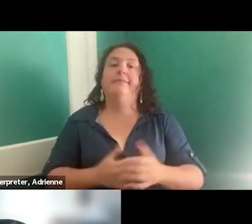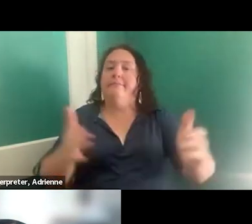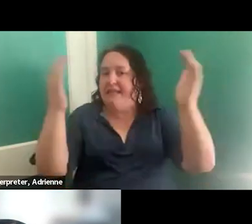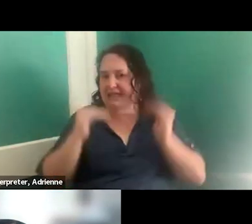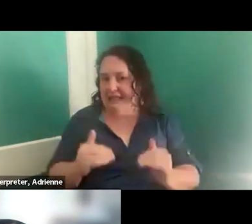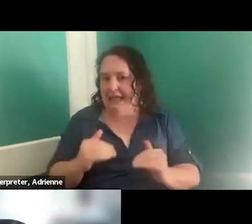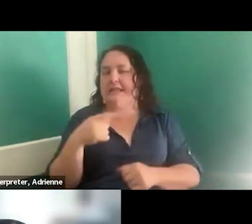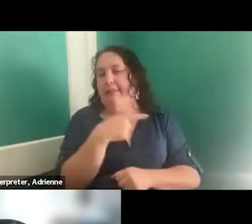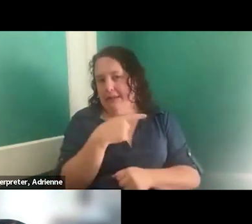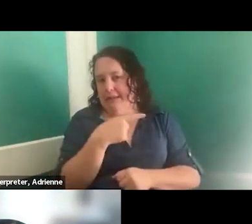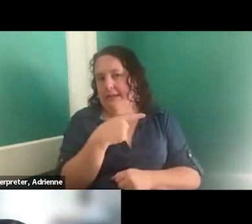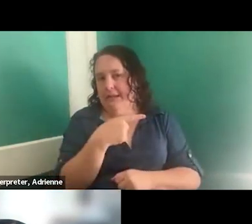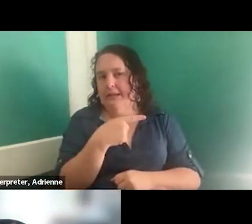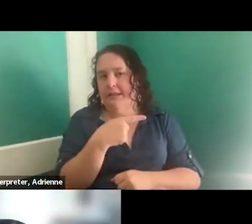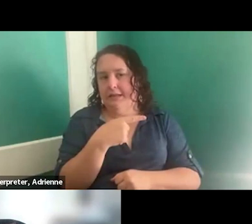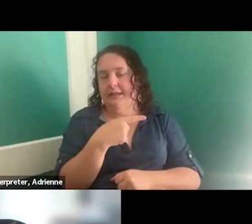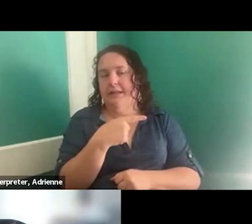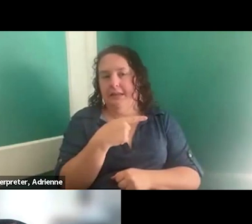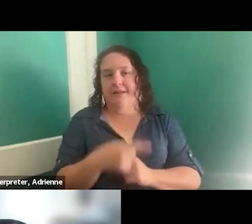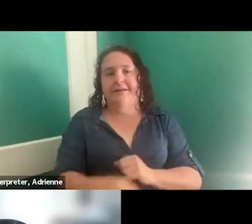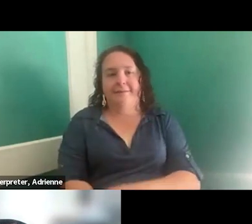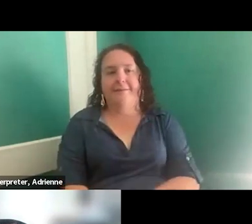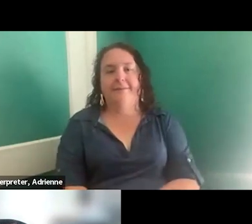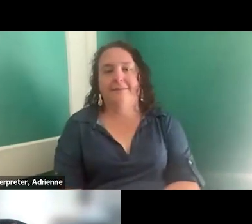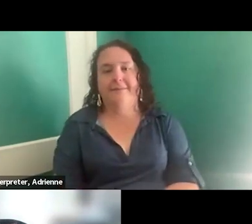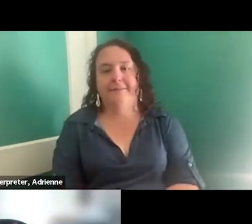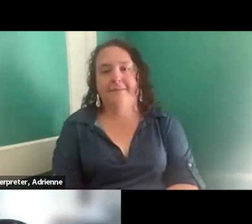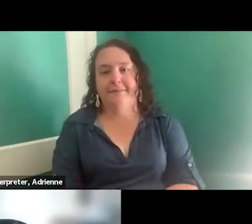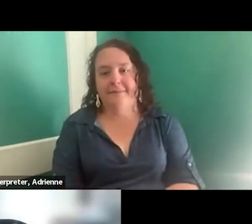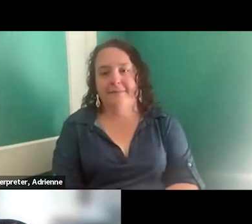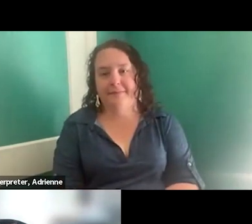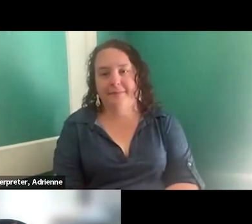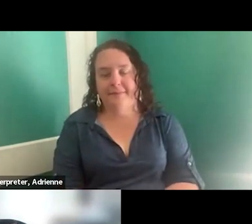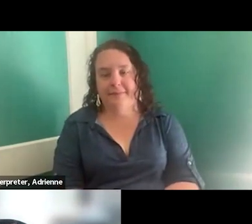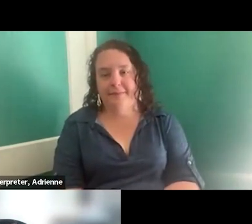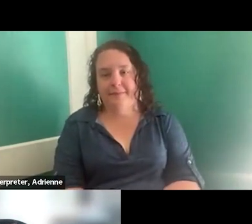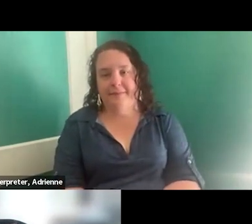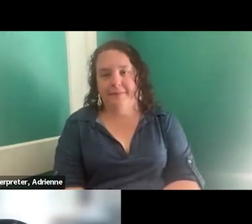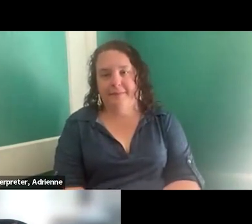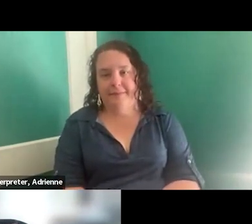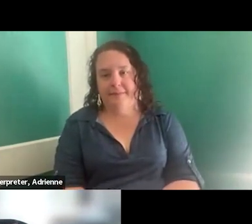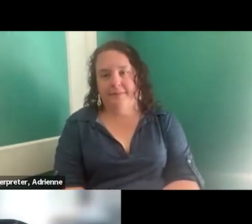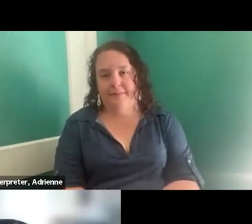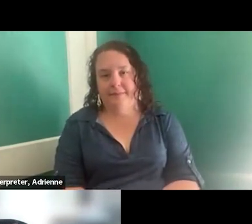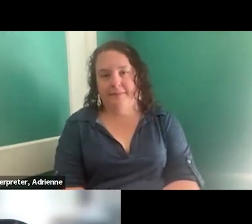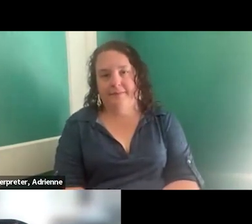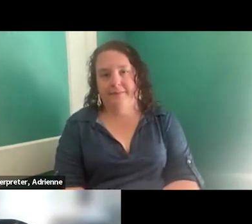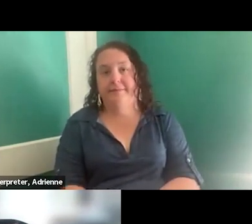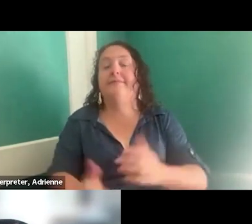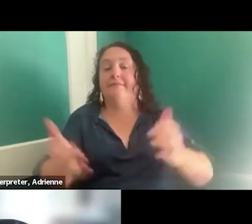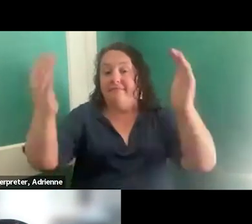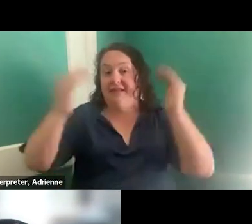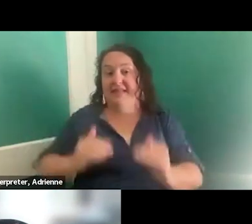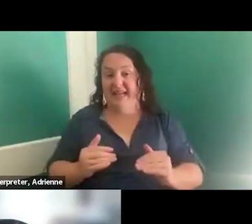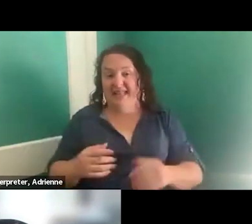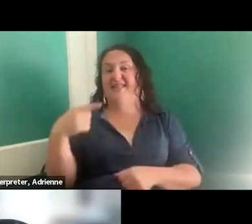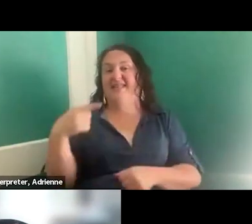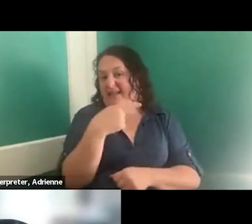And then over to here.